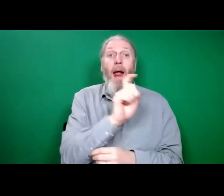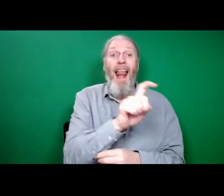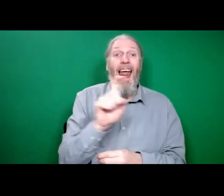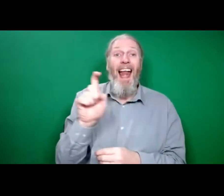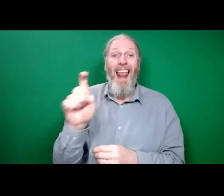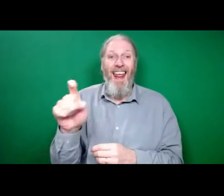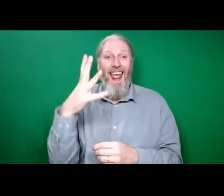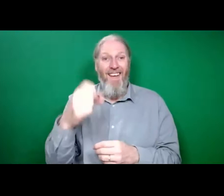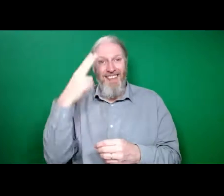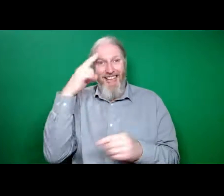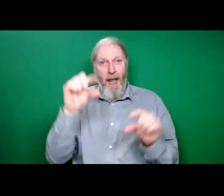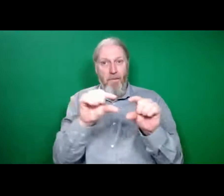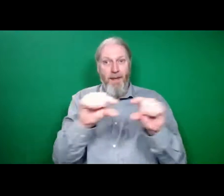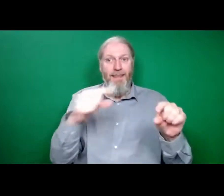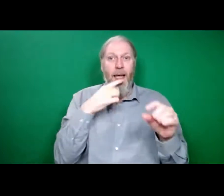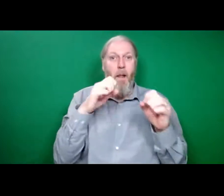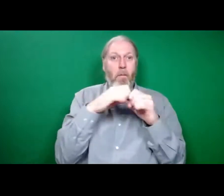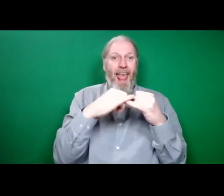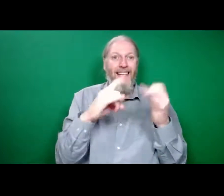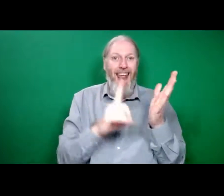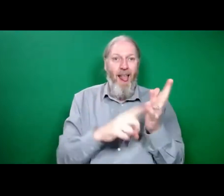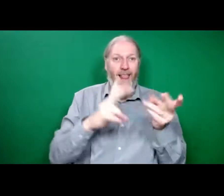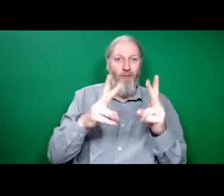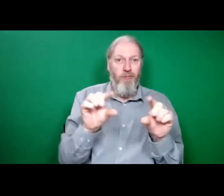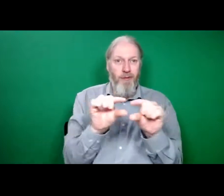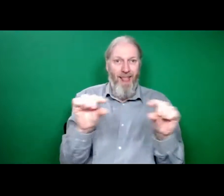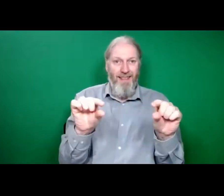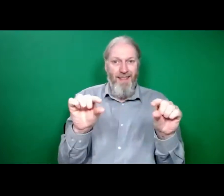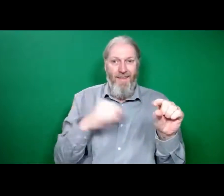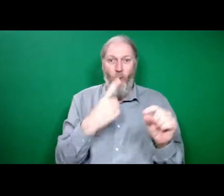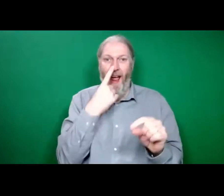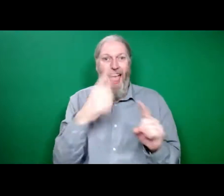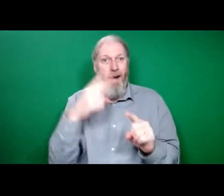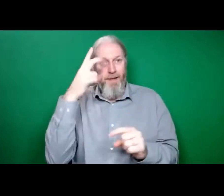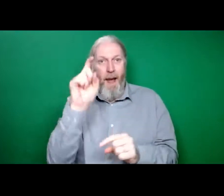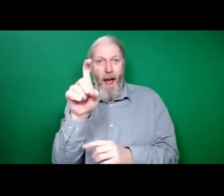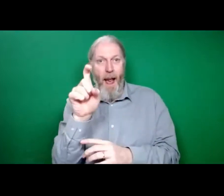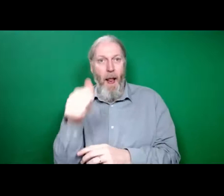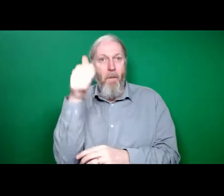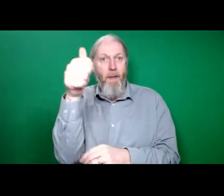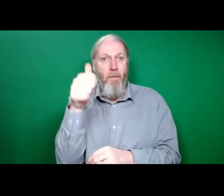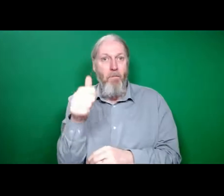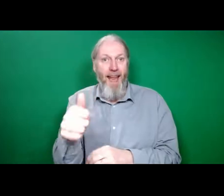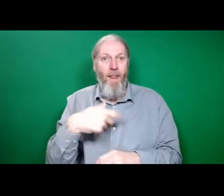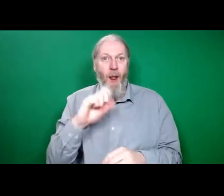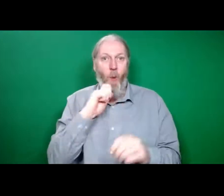(SECEN). In my day job, I'm a creative